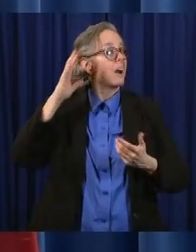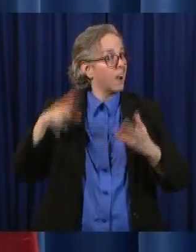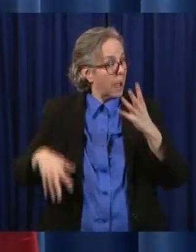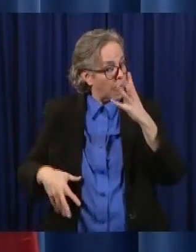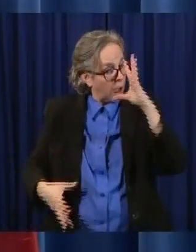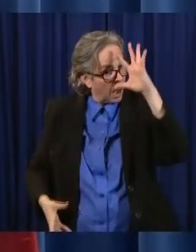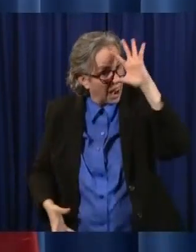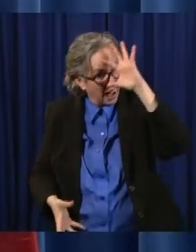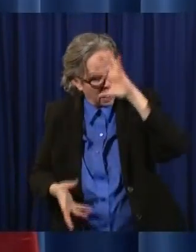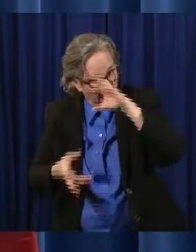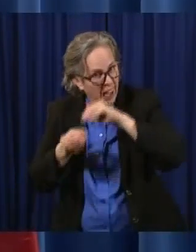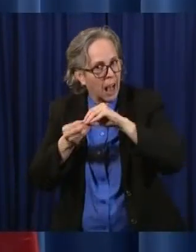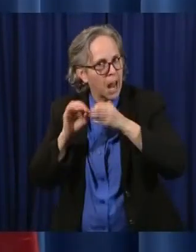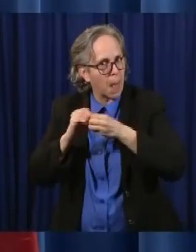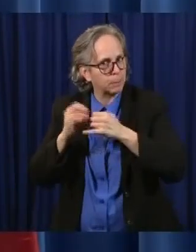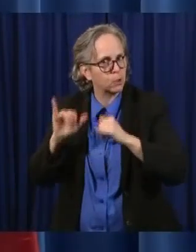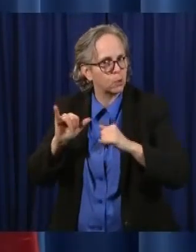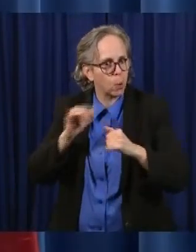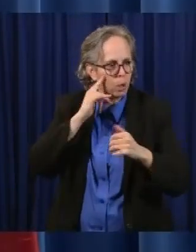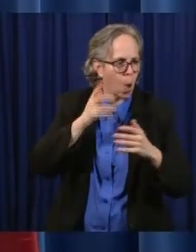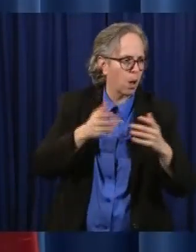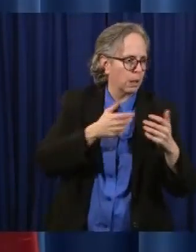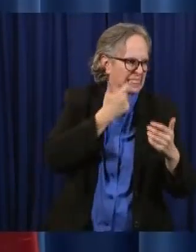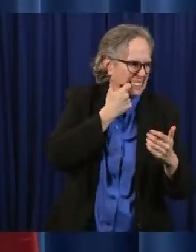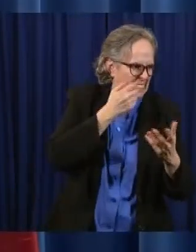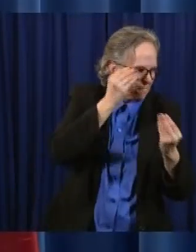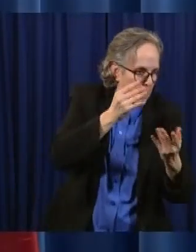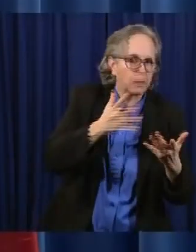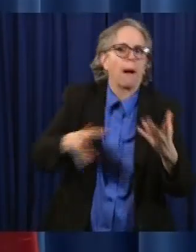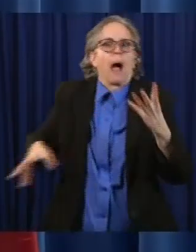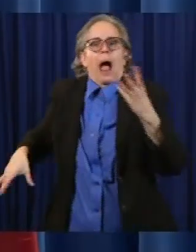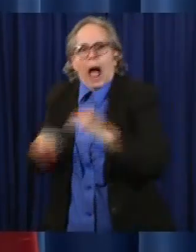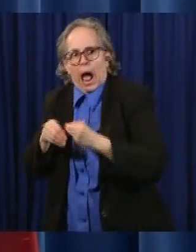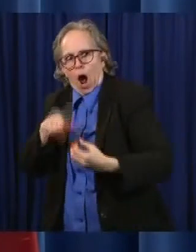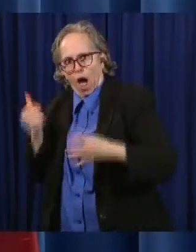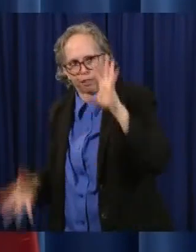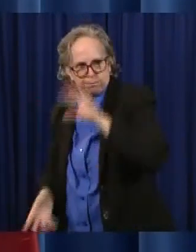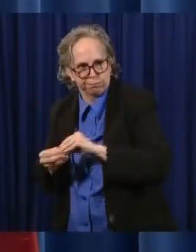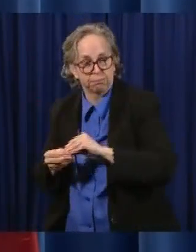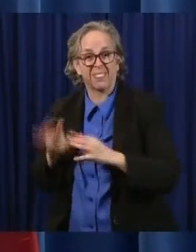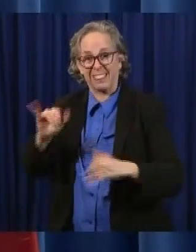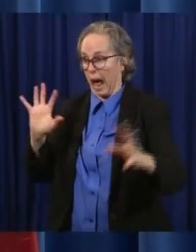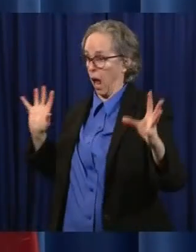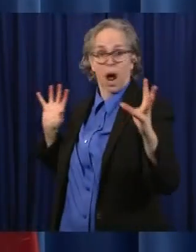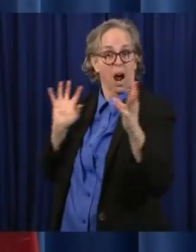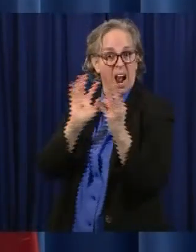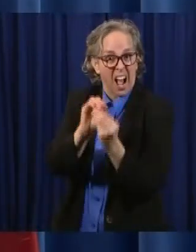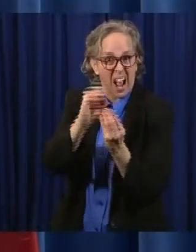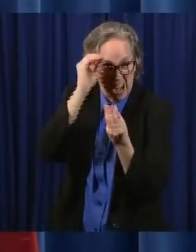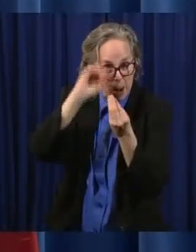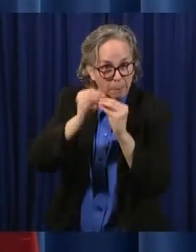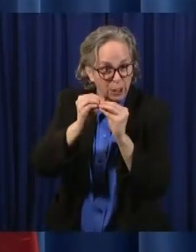AND WHEN WE REPORT THAT INFORMATION, WE WILL REPORT WHAT IS NEW SINCE THE LAST REPORT AND WHAT THE CUMULATIVE NUMBERS ARE.